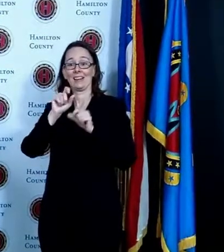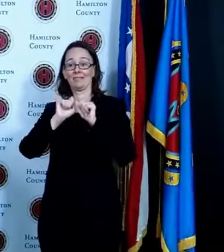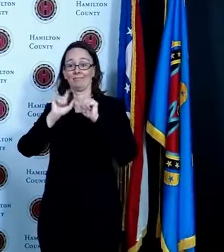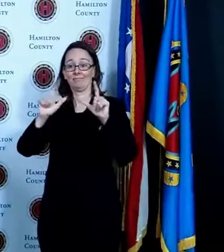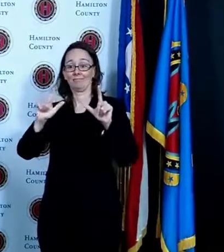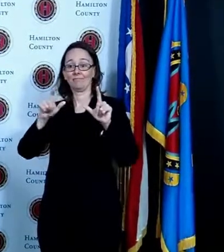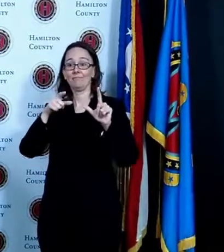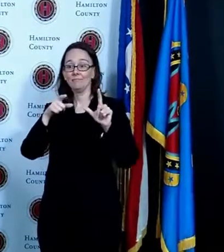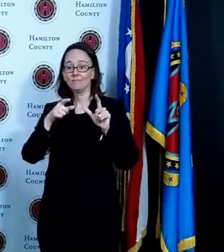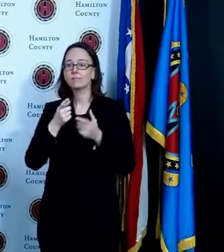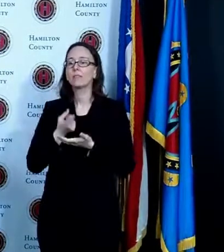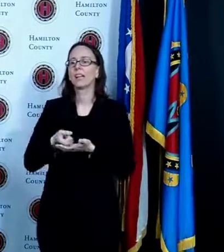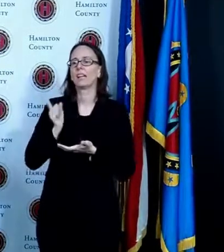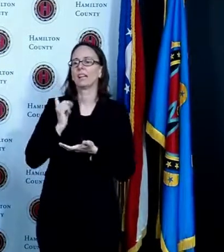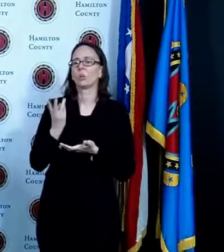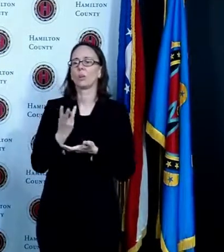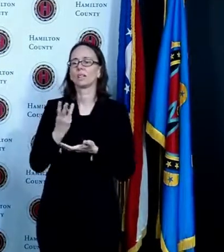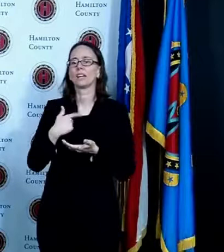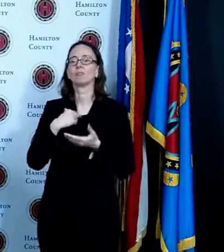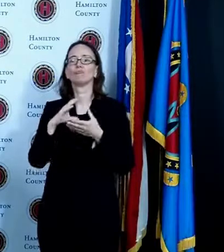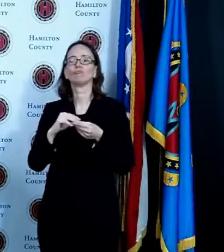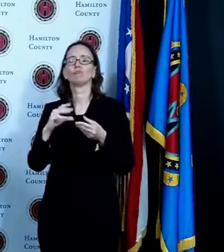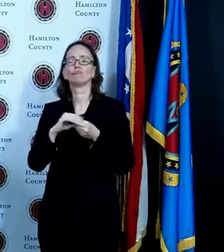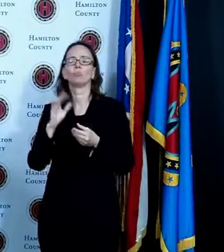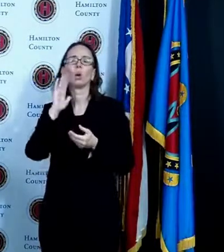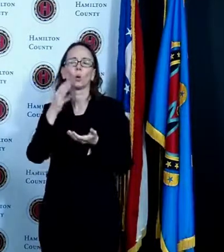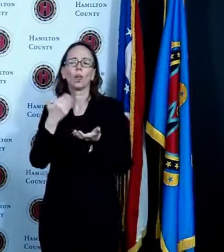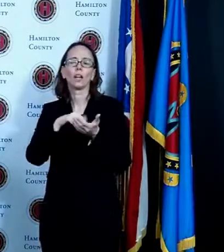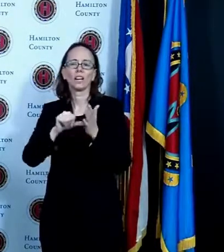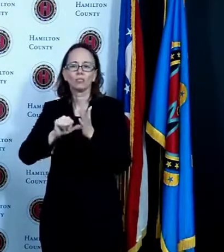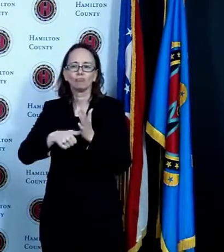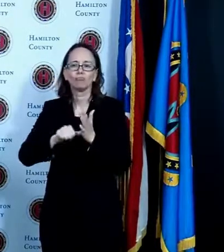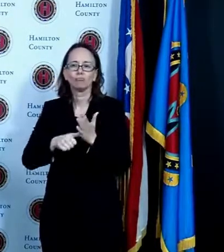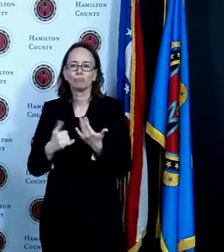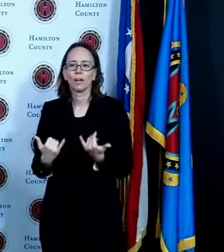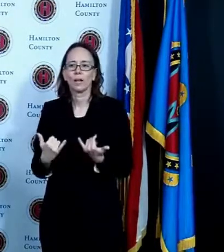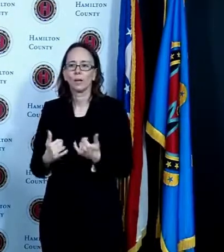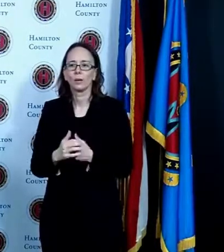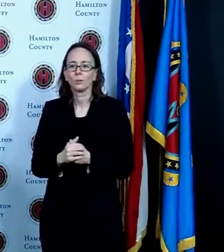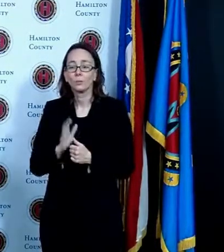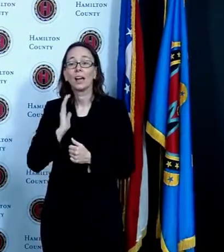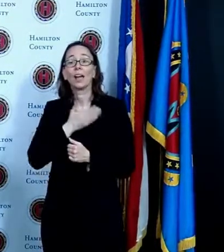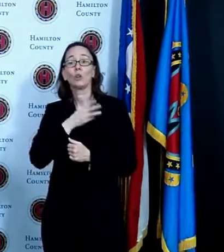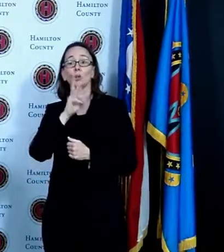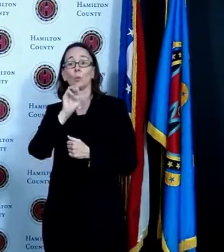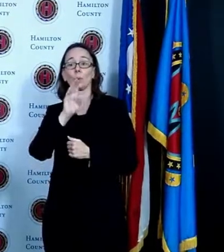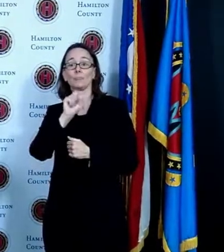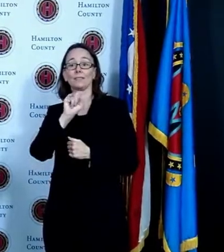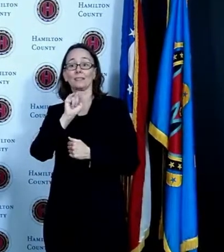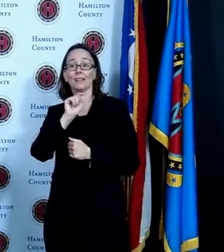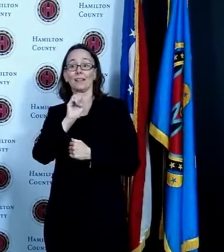resource we have a map on our website HCPH.org that shows testing locations